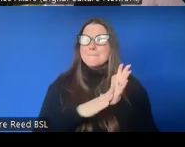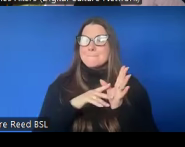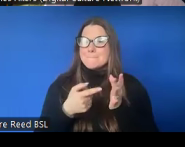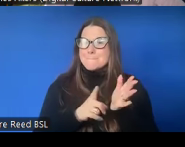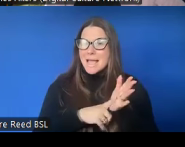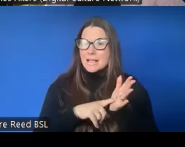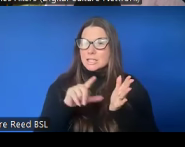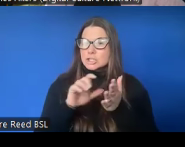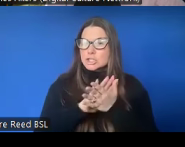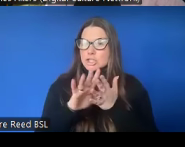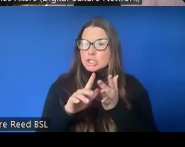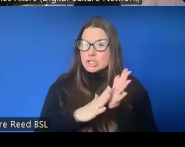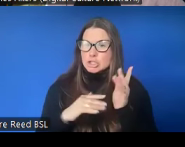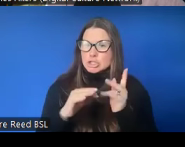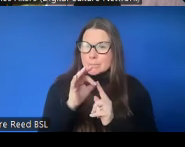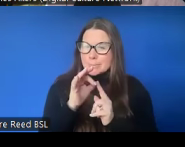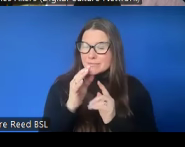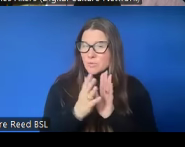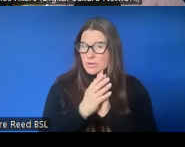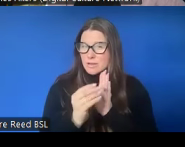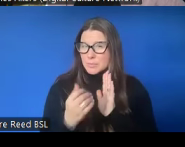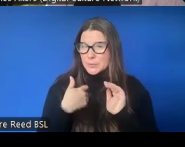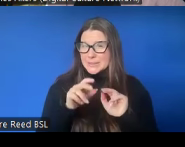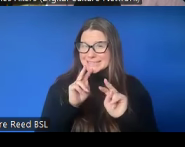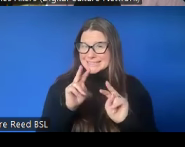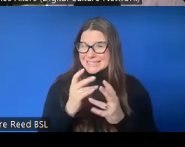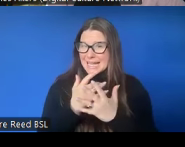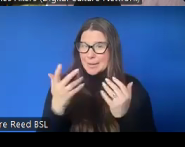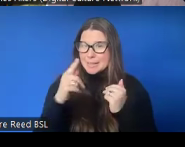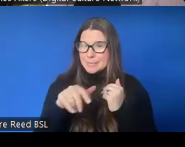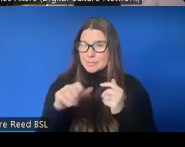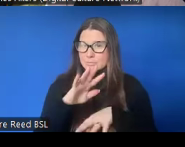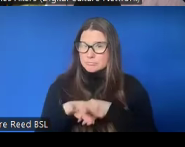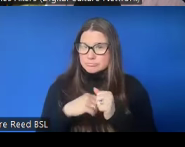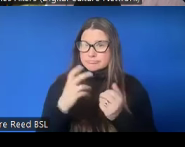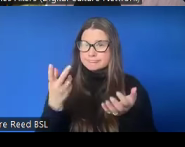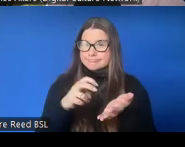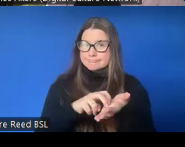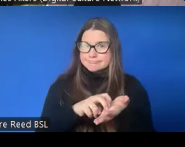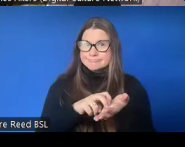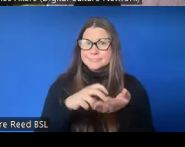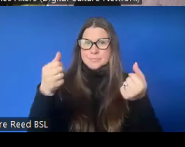Then we've got into these different Bath Philharmonia for free page views.